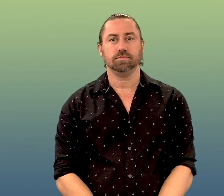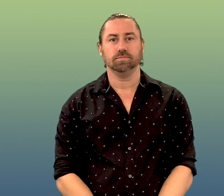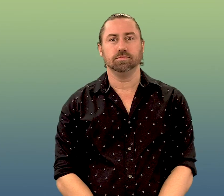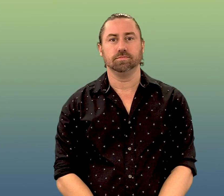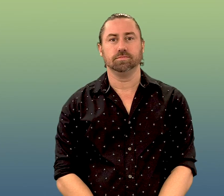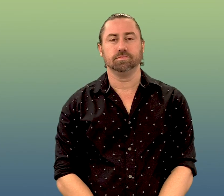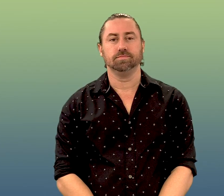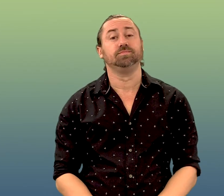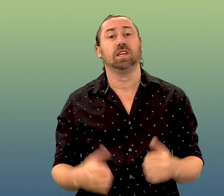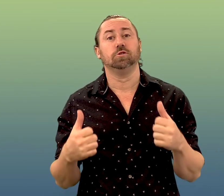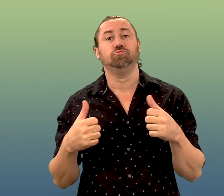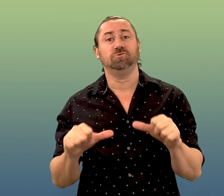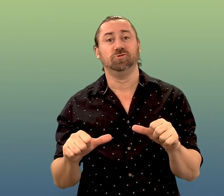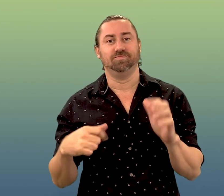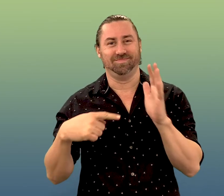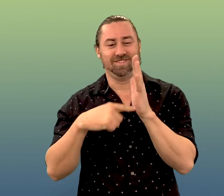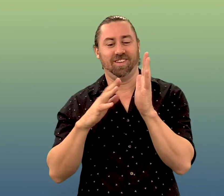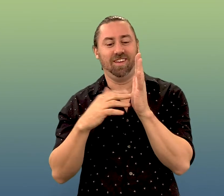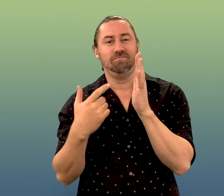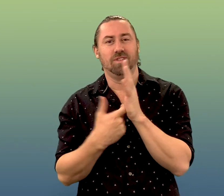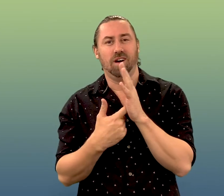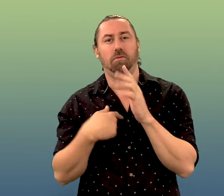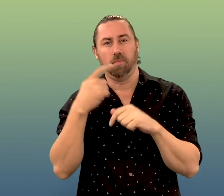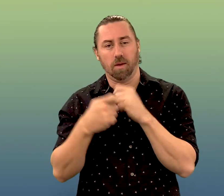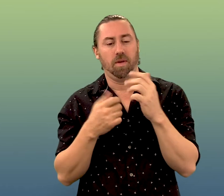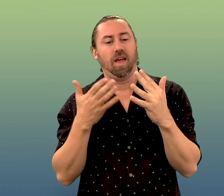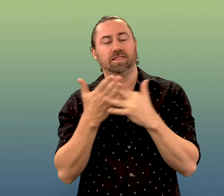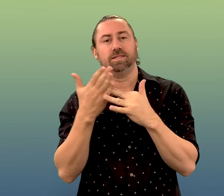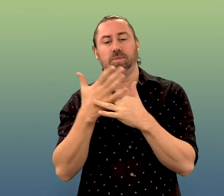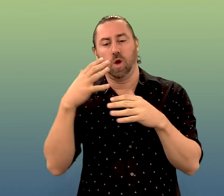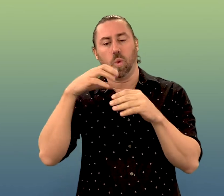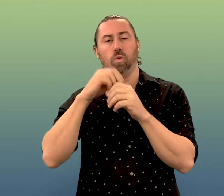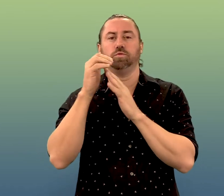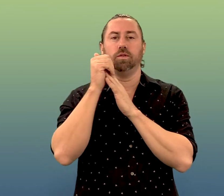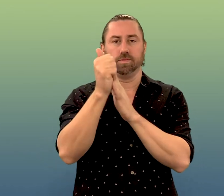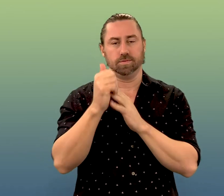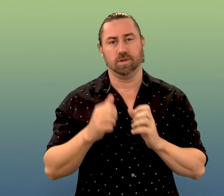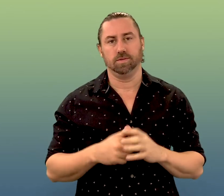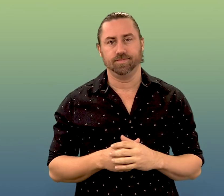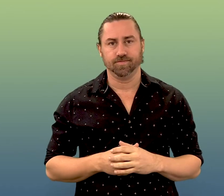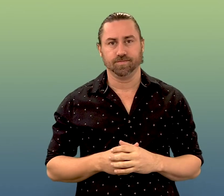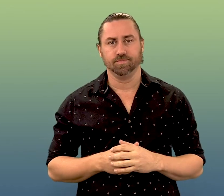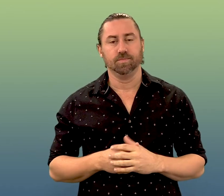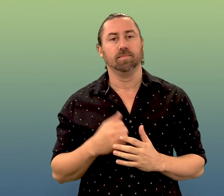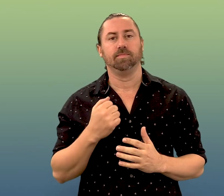Two, strategy. TMR will be an accessibility and inclusion leader.